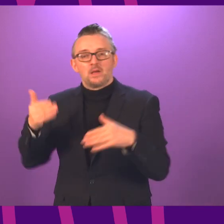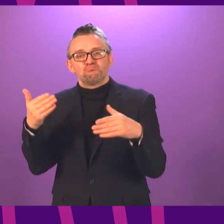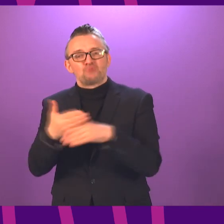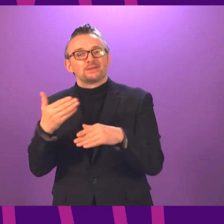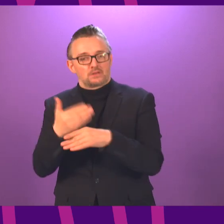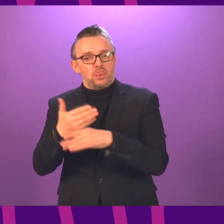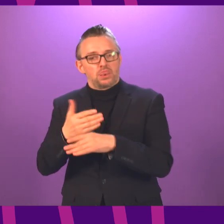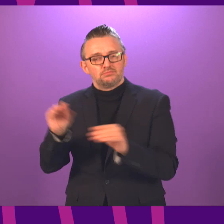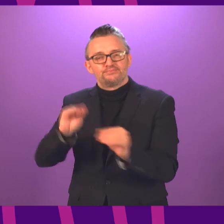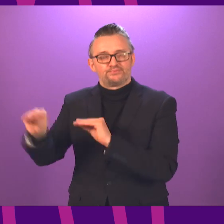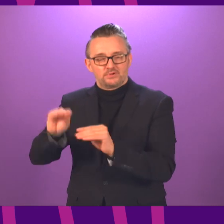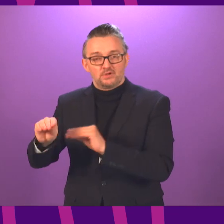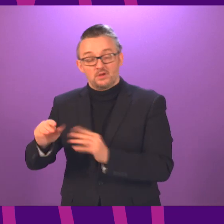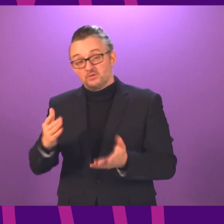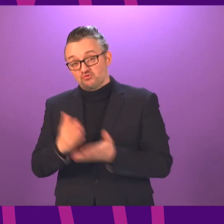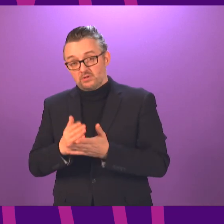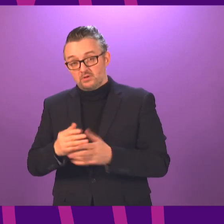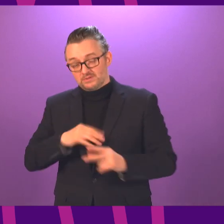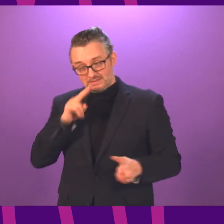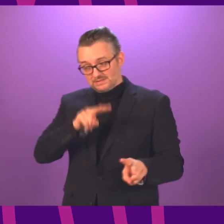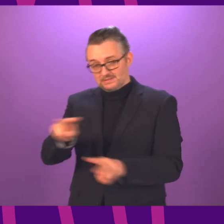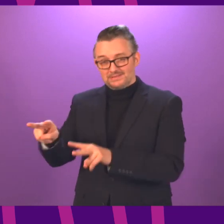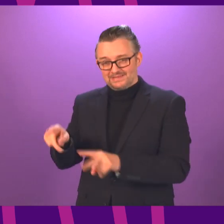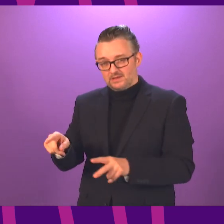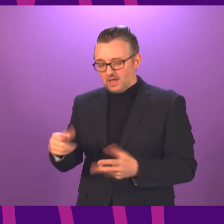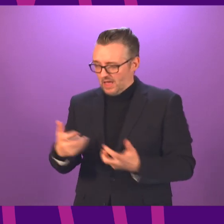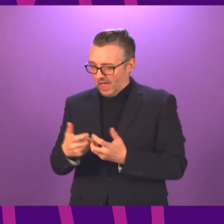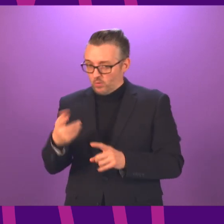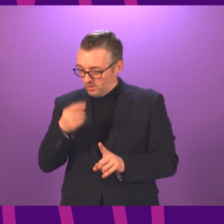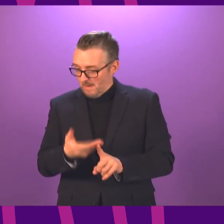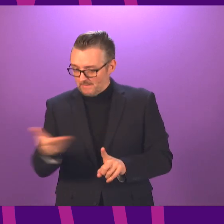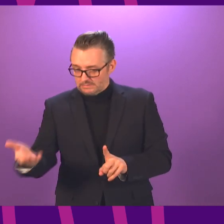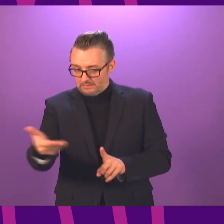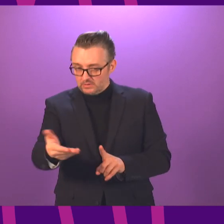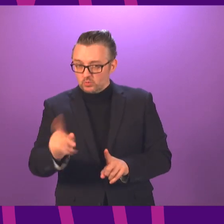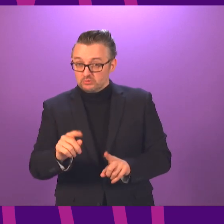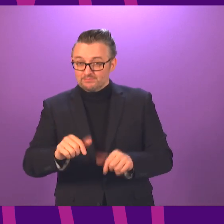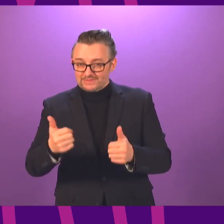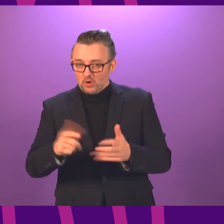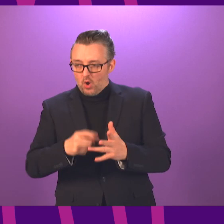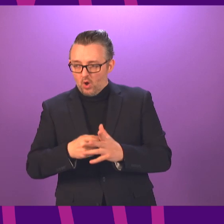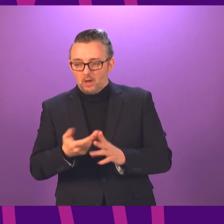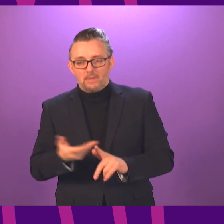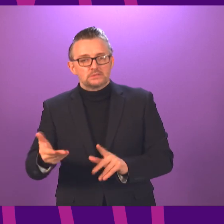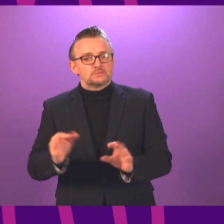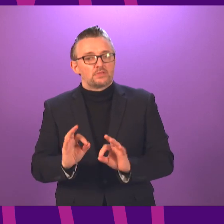work. It is therefore important that we see what impact that has on transmission before we commit to further relaxation.